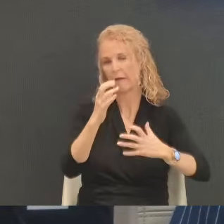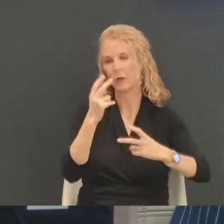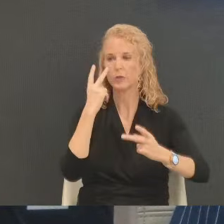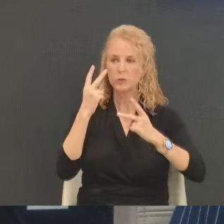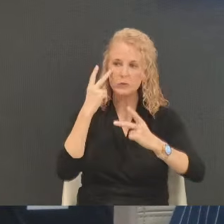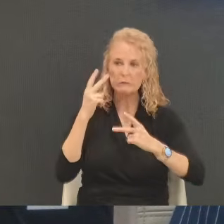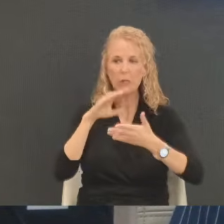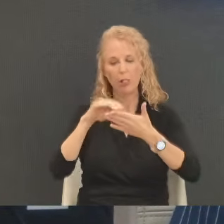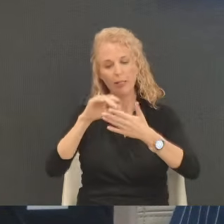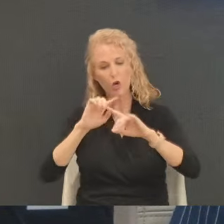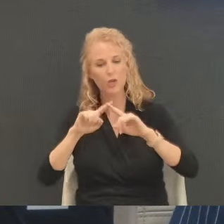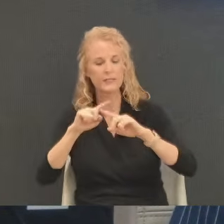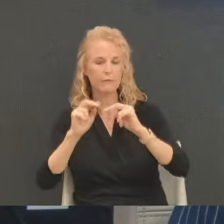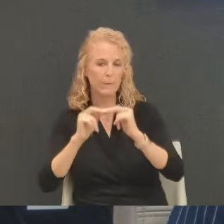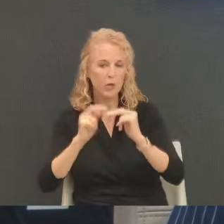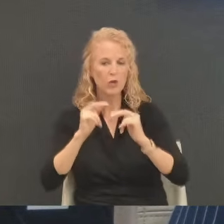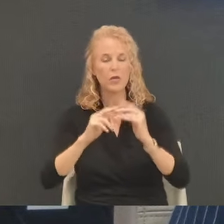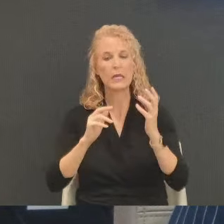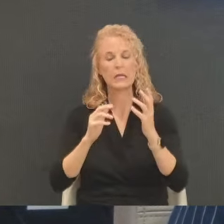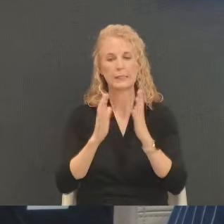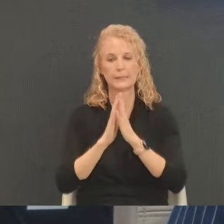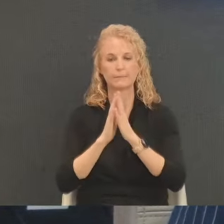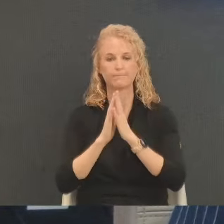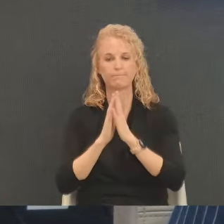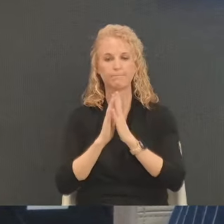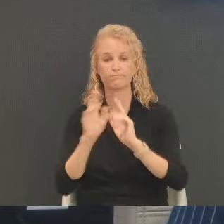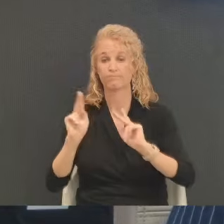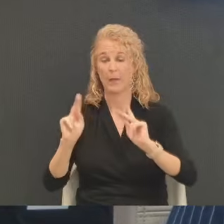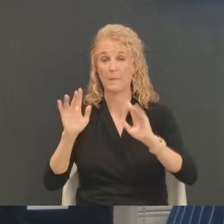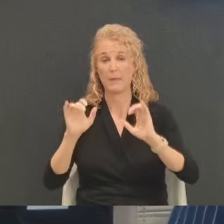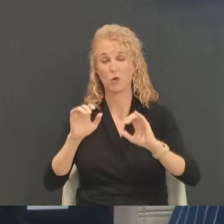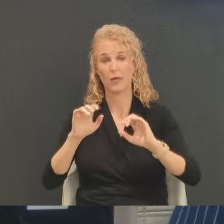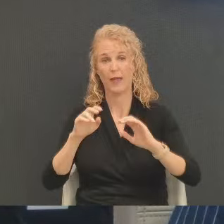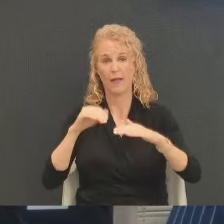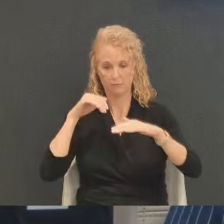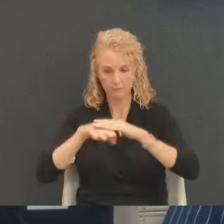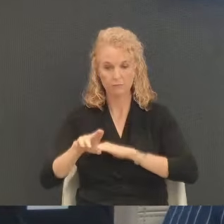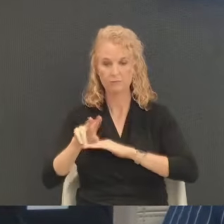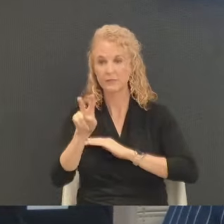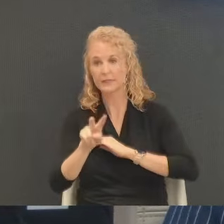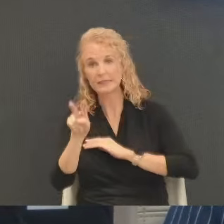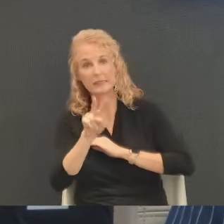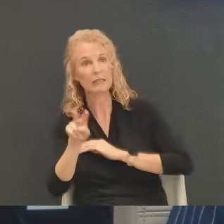and different people around the county be able to come in and have a tour of our facility. So,